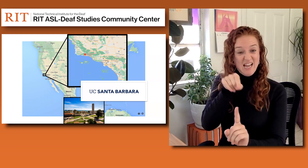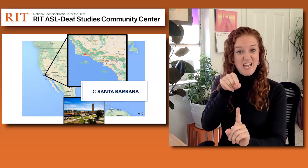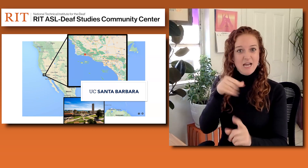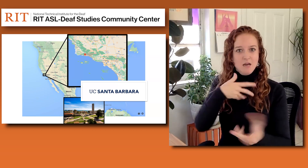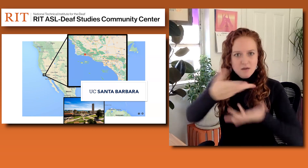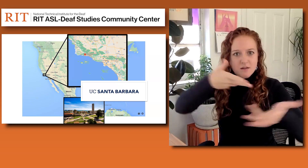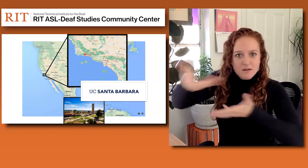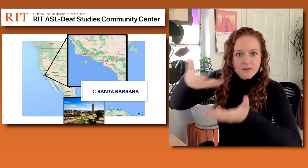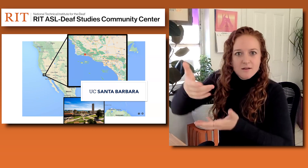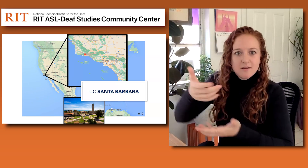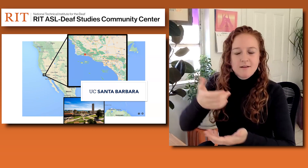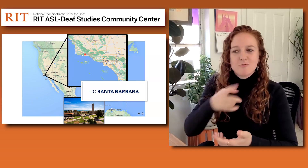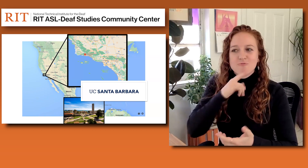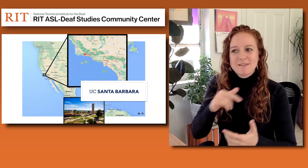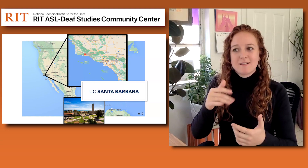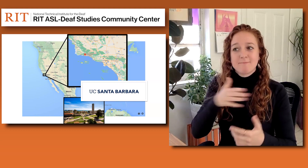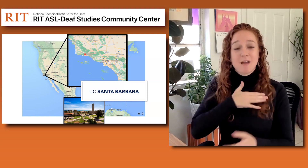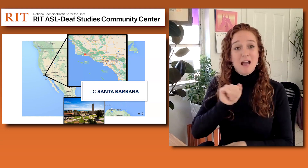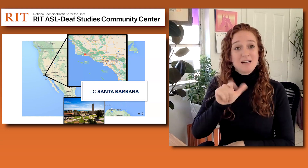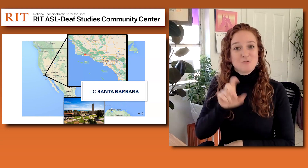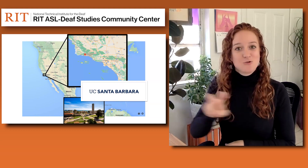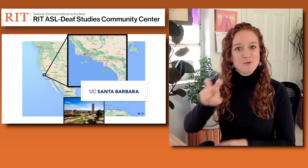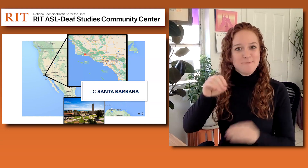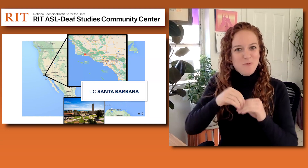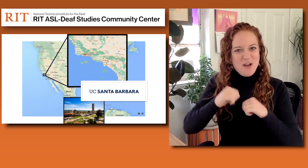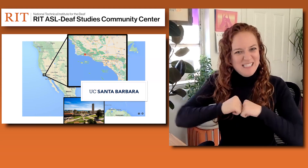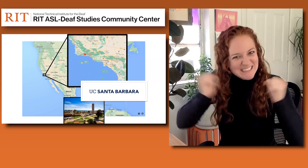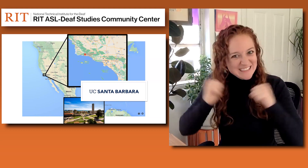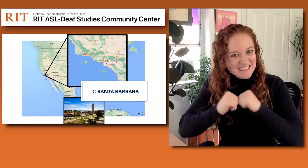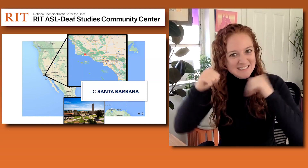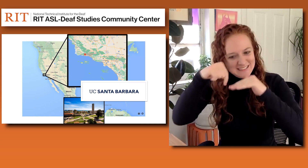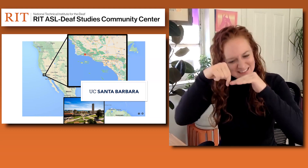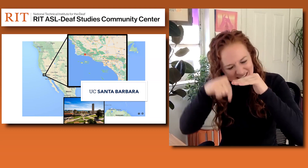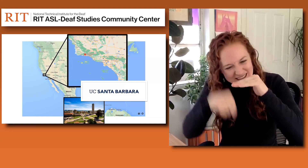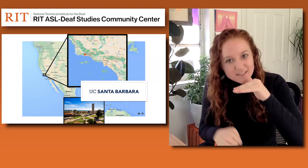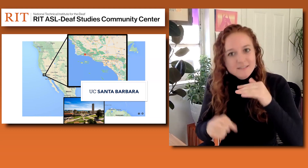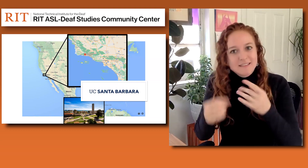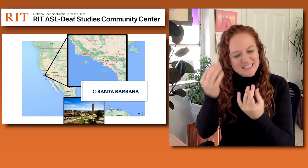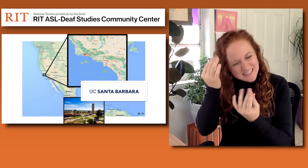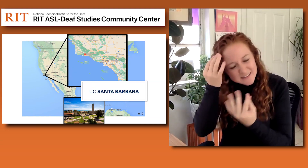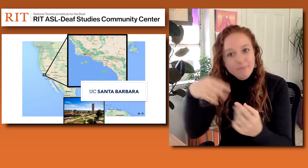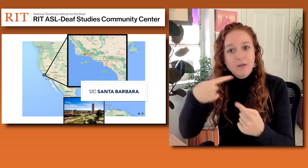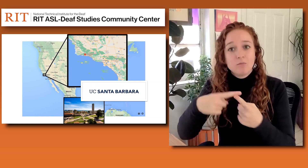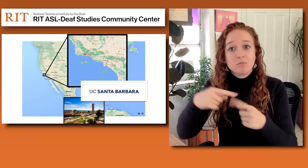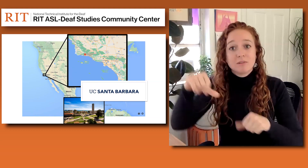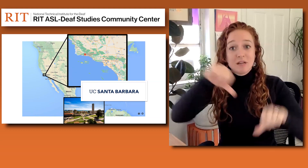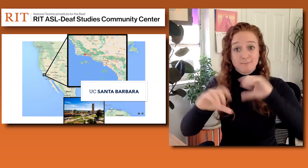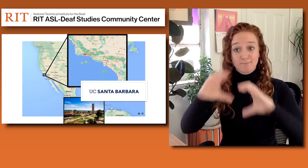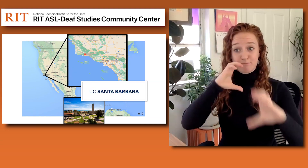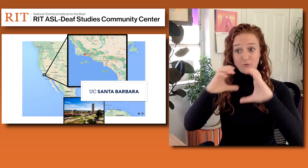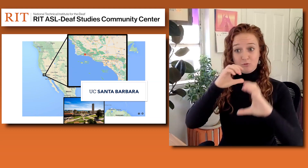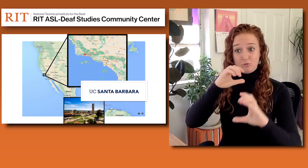to make sure that what we're doing is helpful to the environment. So this whole journey has led me